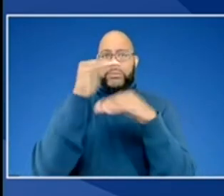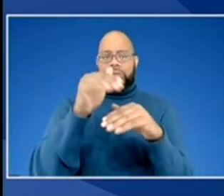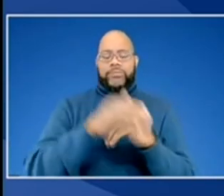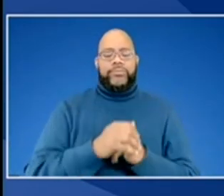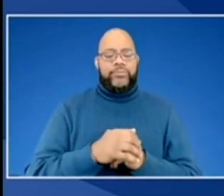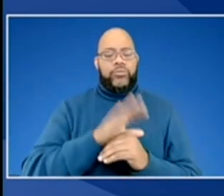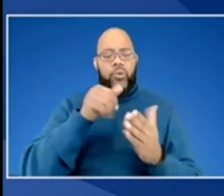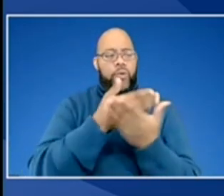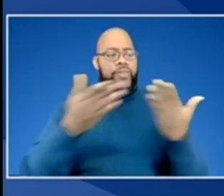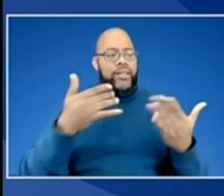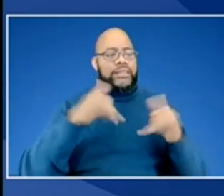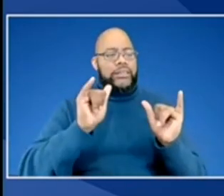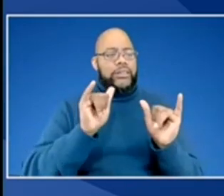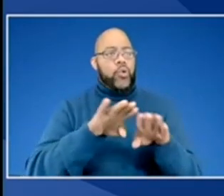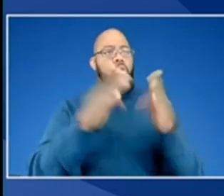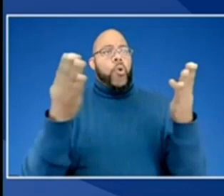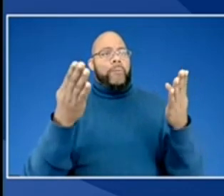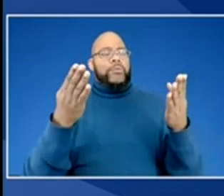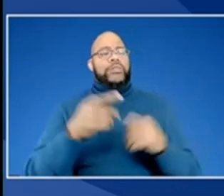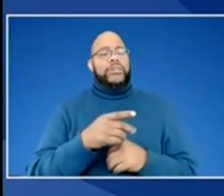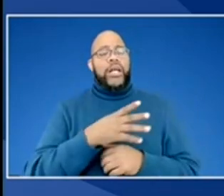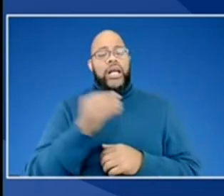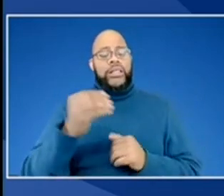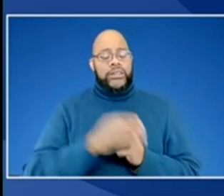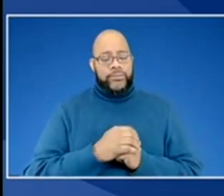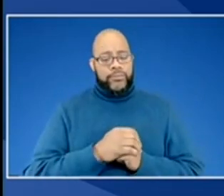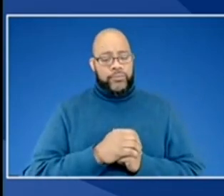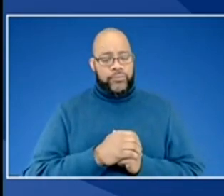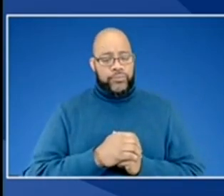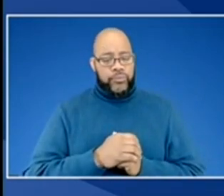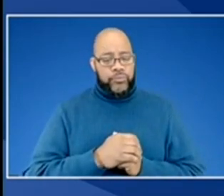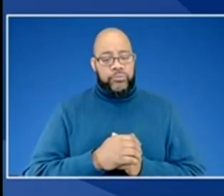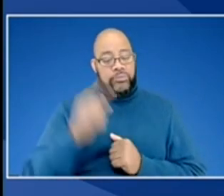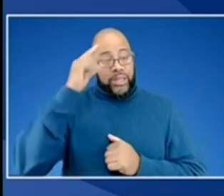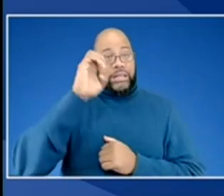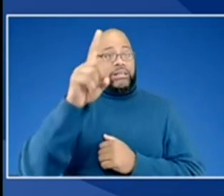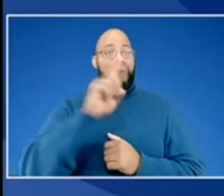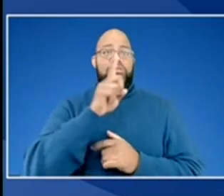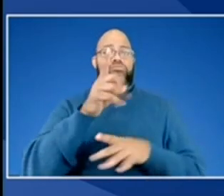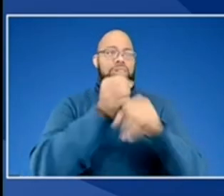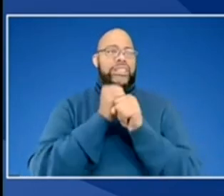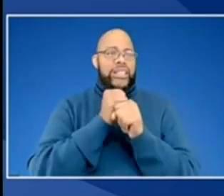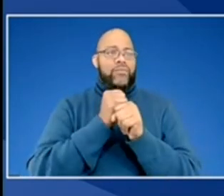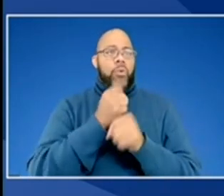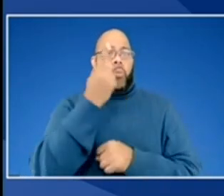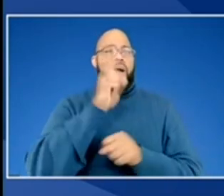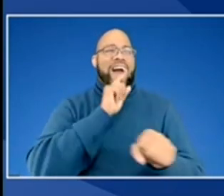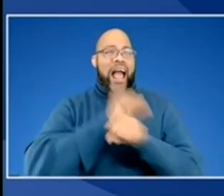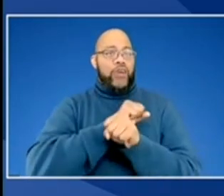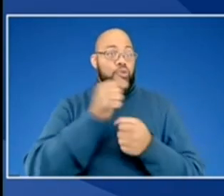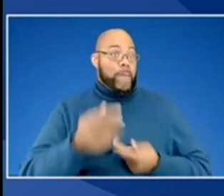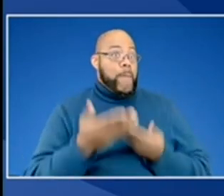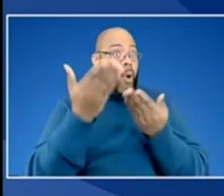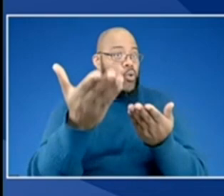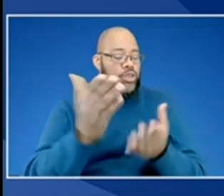that are still open ended, and especially because I think the Department has just received one actual proposal for language